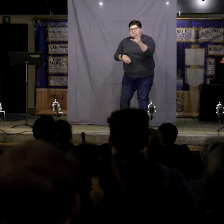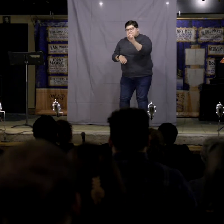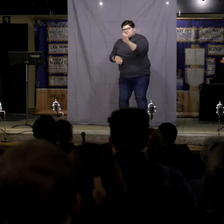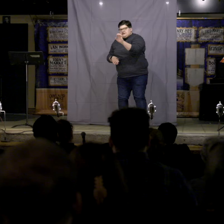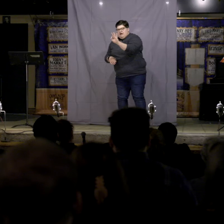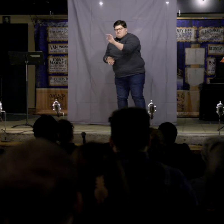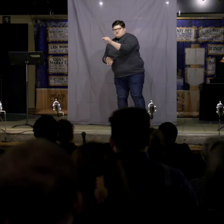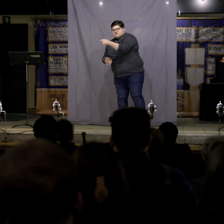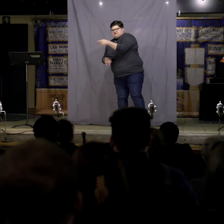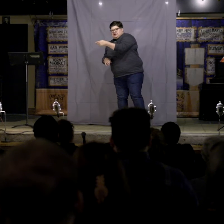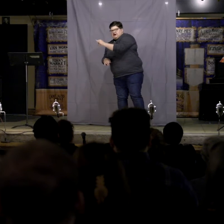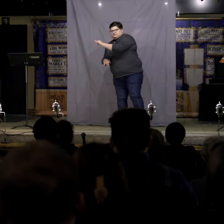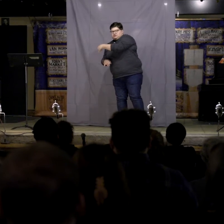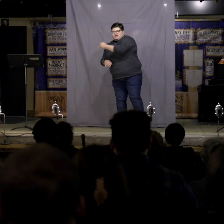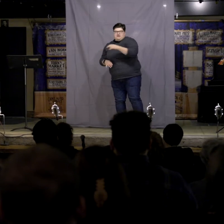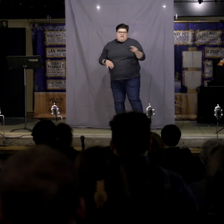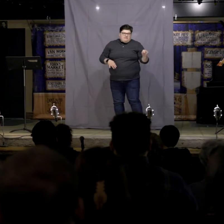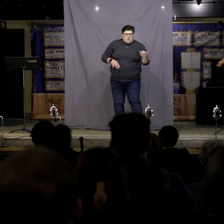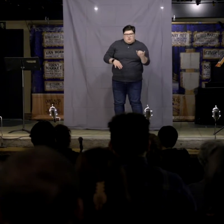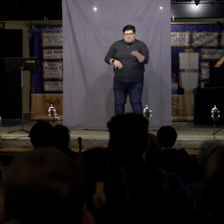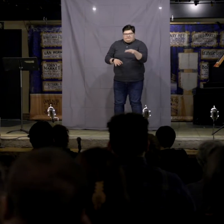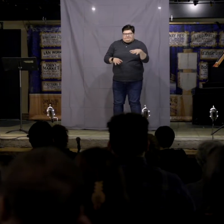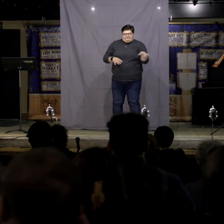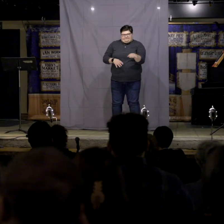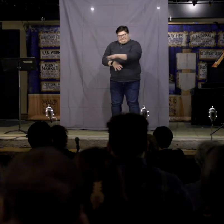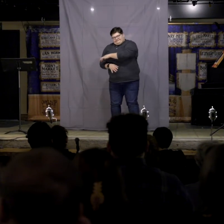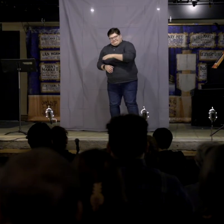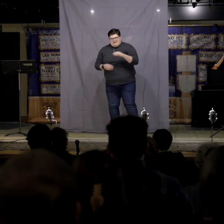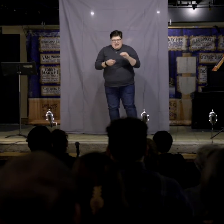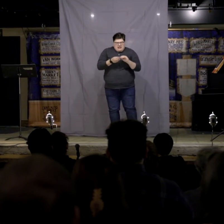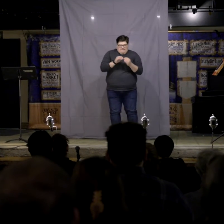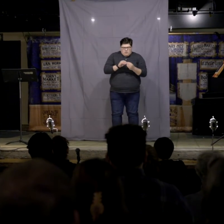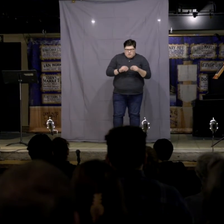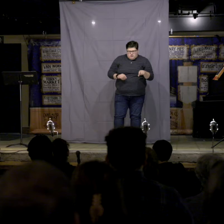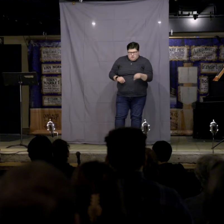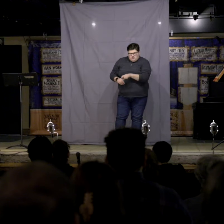around the board over the letters and numbers. In case you've never seen a ouija board, there are numbers through the middle,